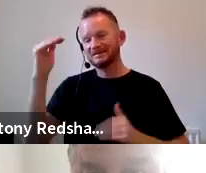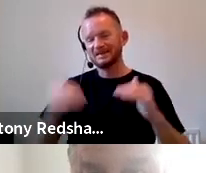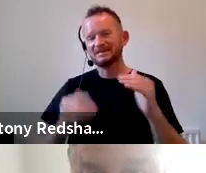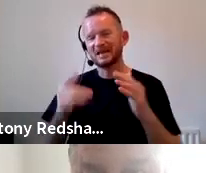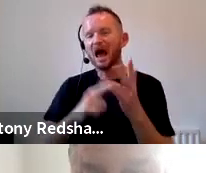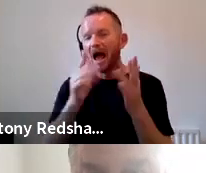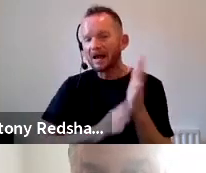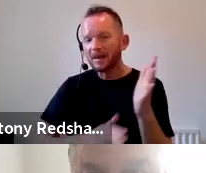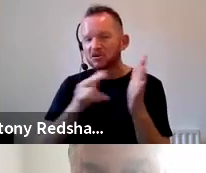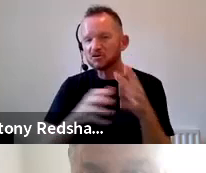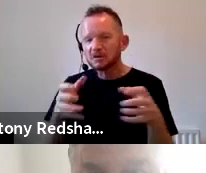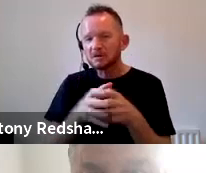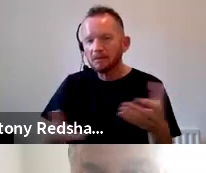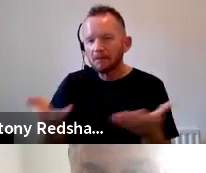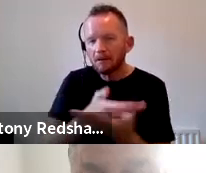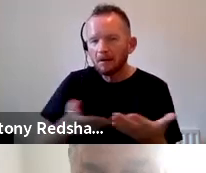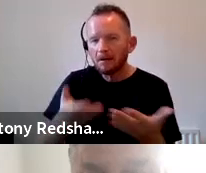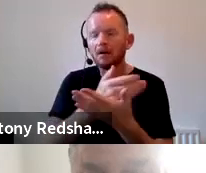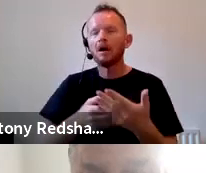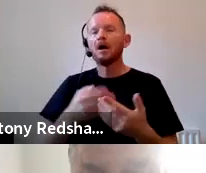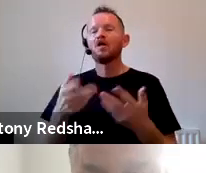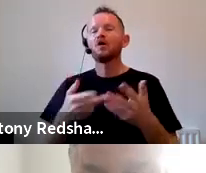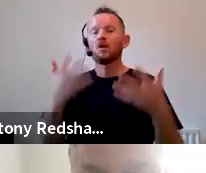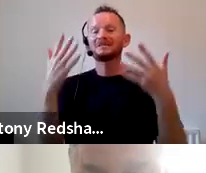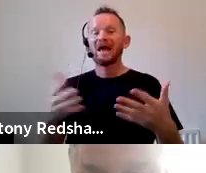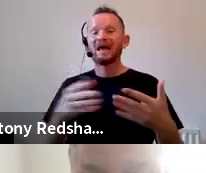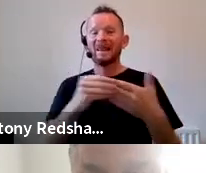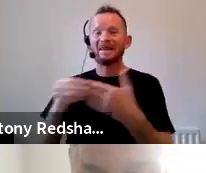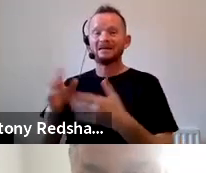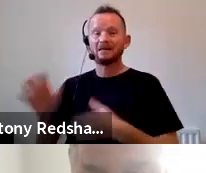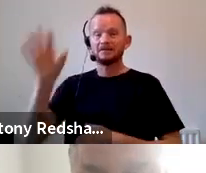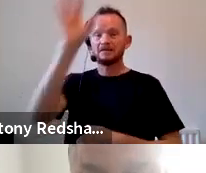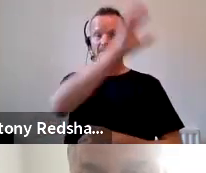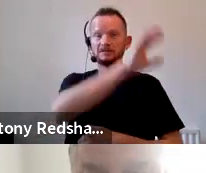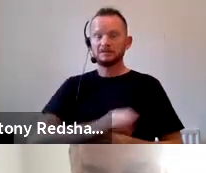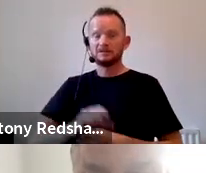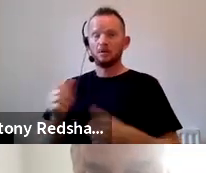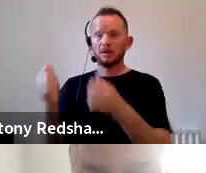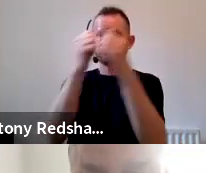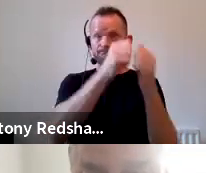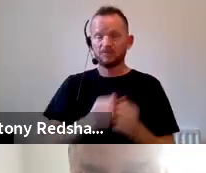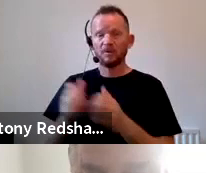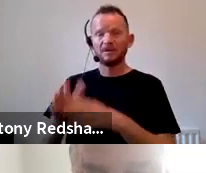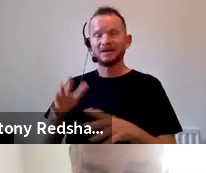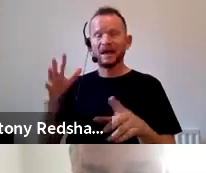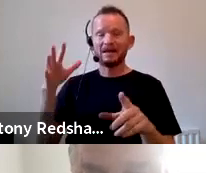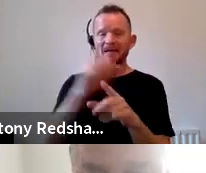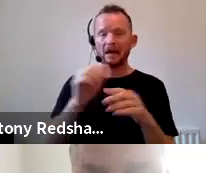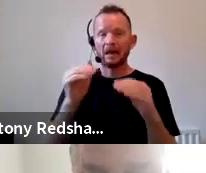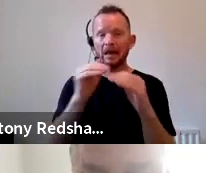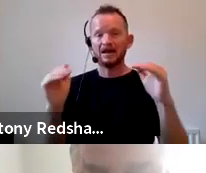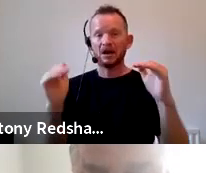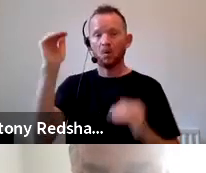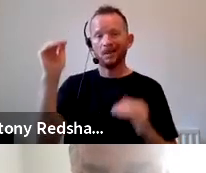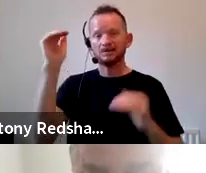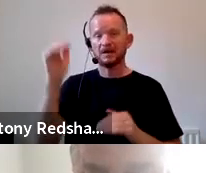and the agreements I've reached with the other 10 leaders coming out to the pandemic is that we need support tackling inequality in great times to society.